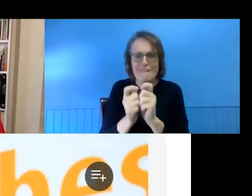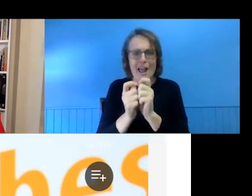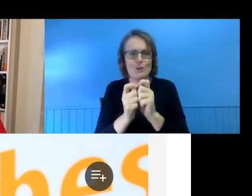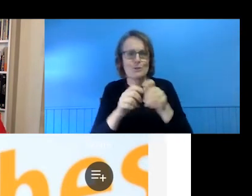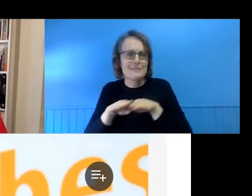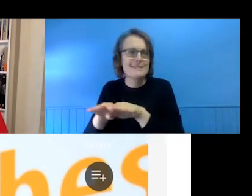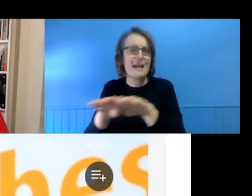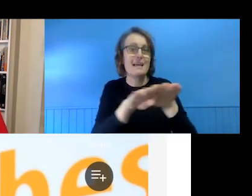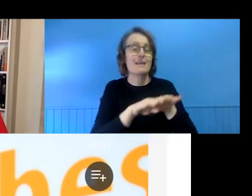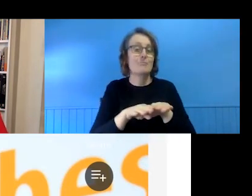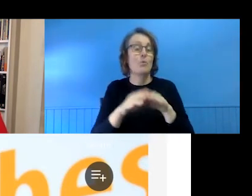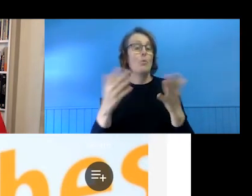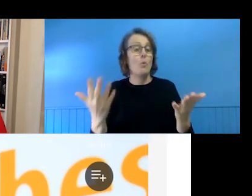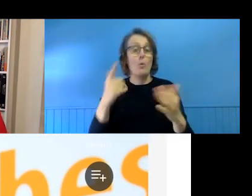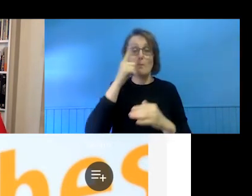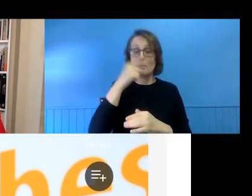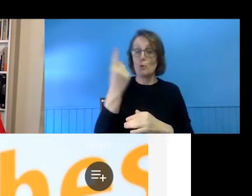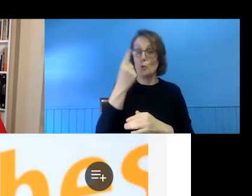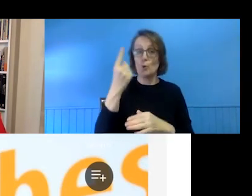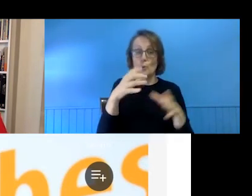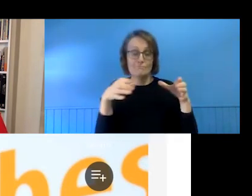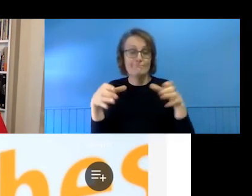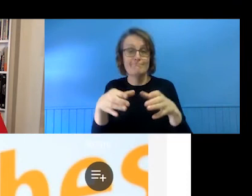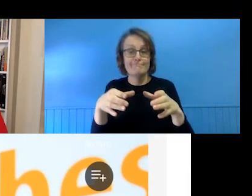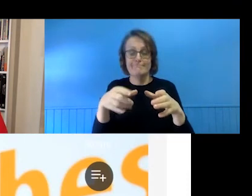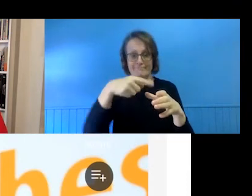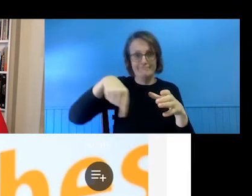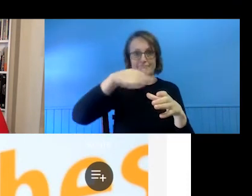this case, a group of people who are experiencing the same external